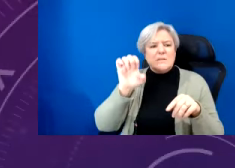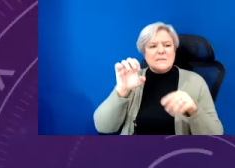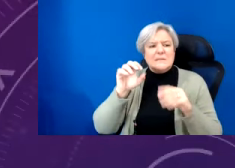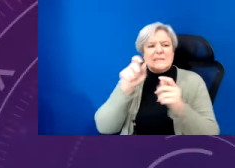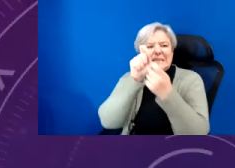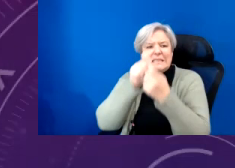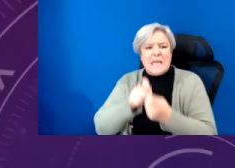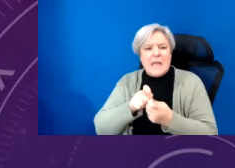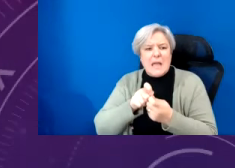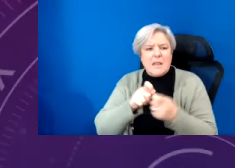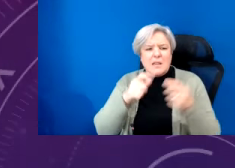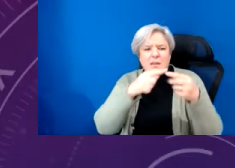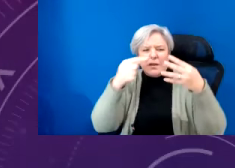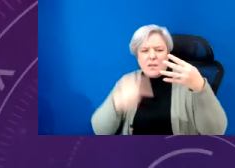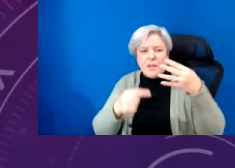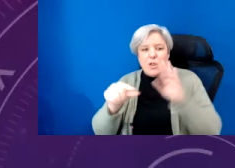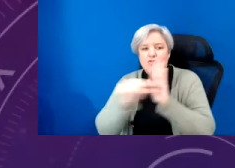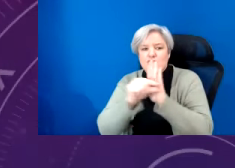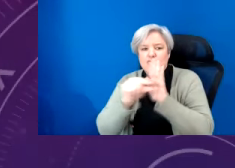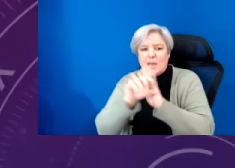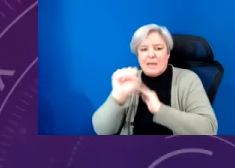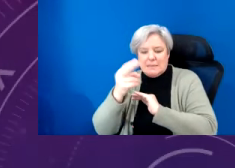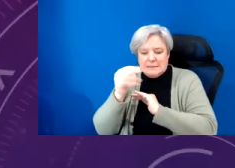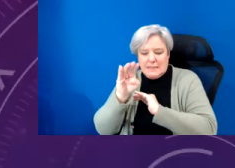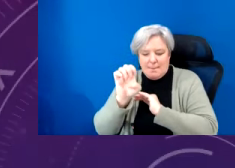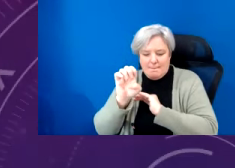grading scheme and you want to make sure